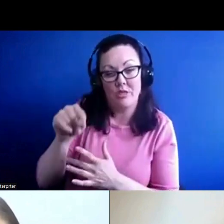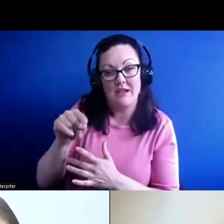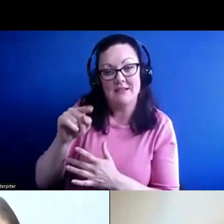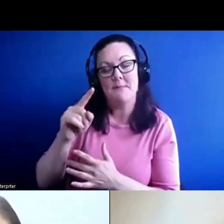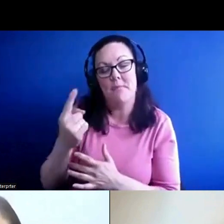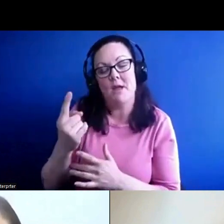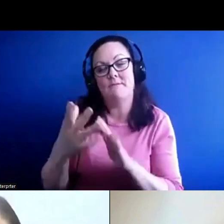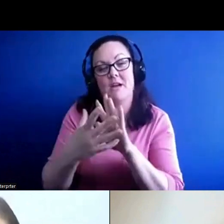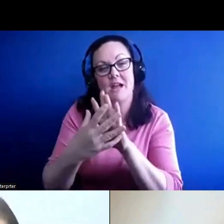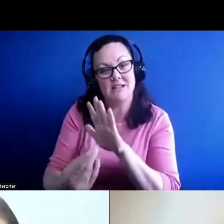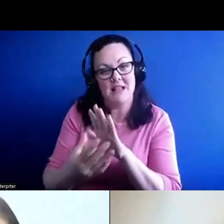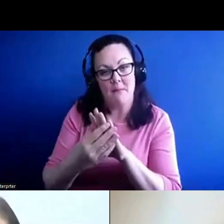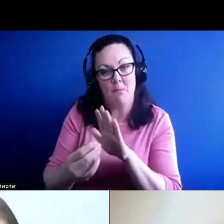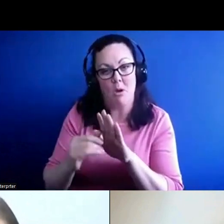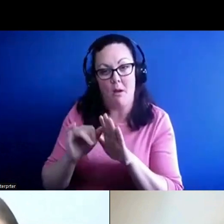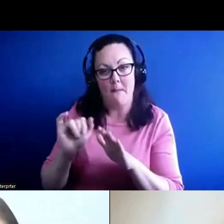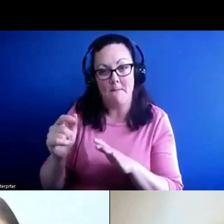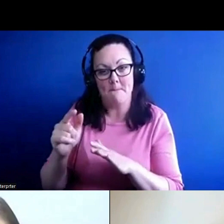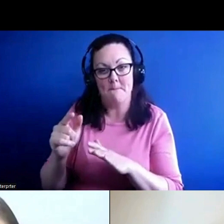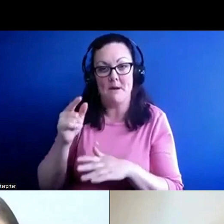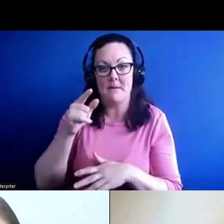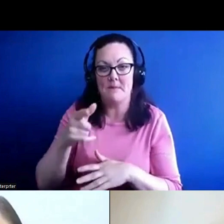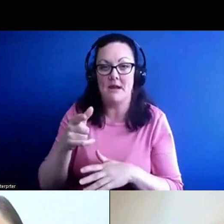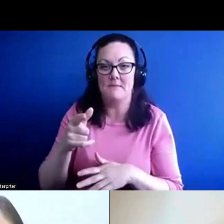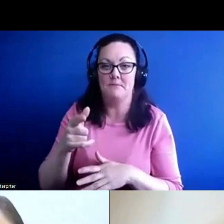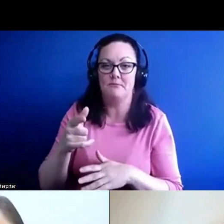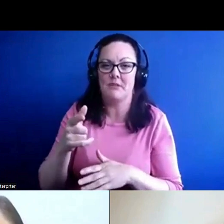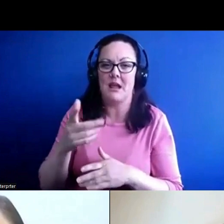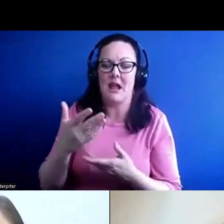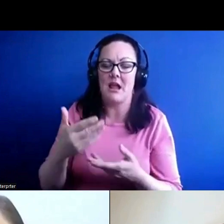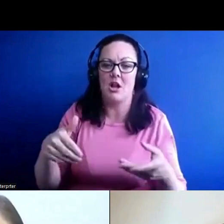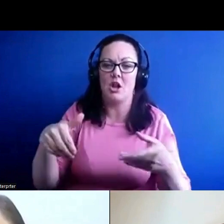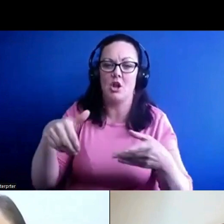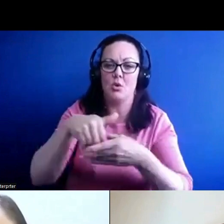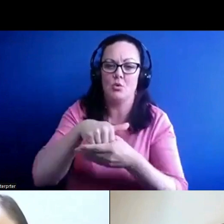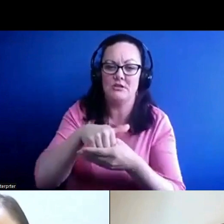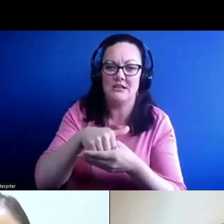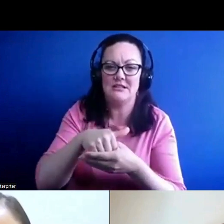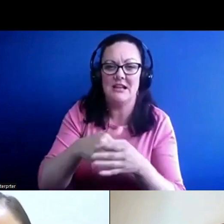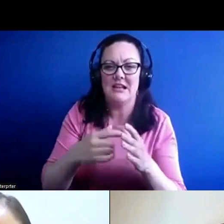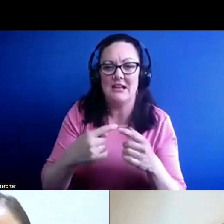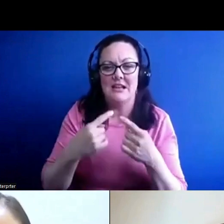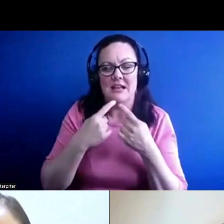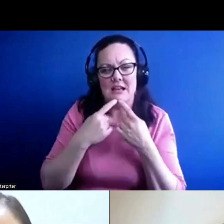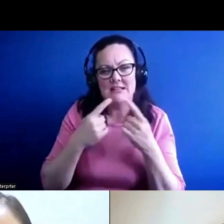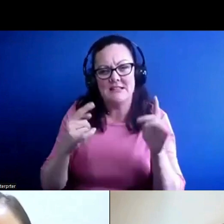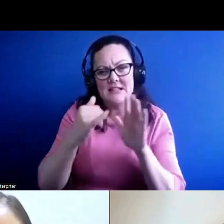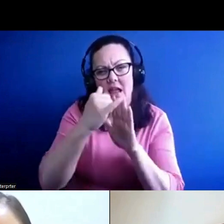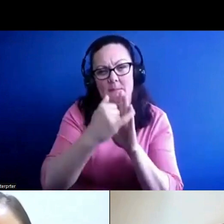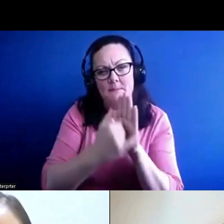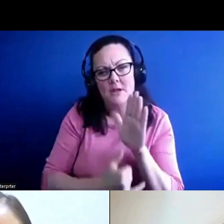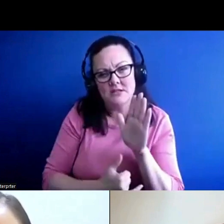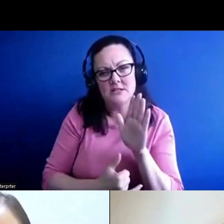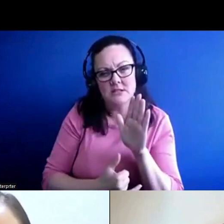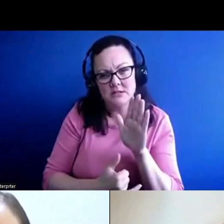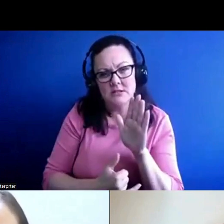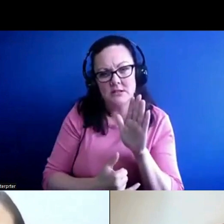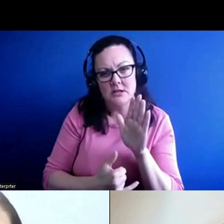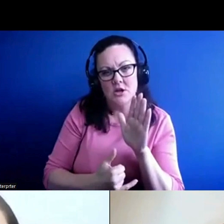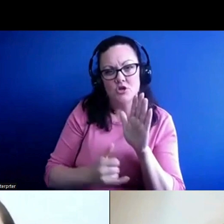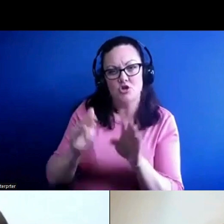incorporate a stipend to submitting a funding request